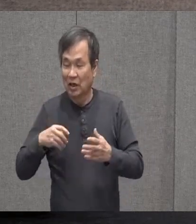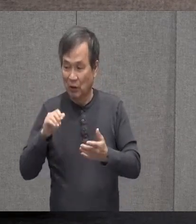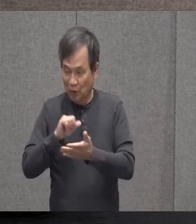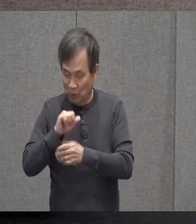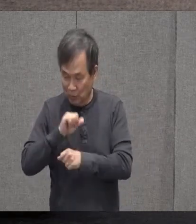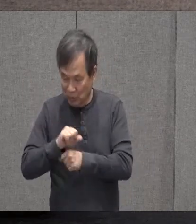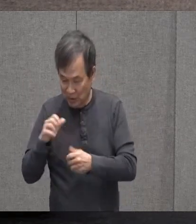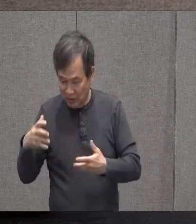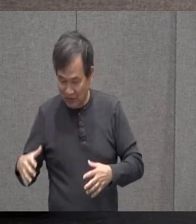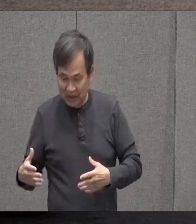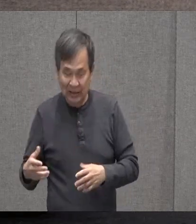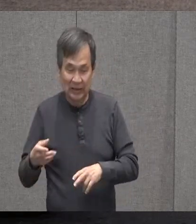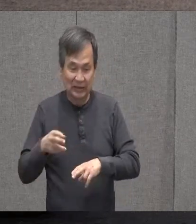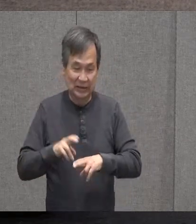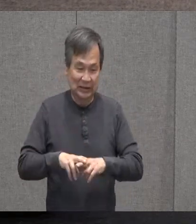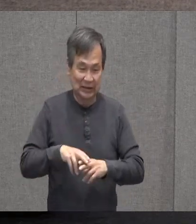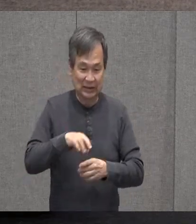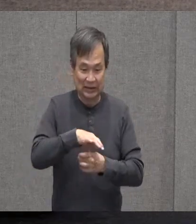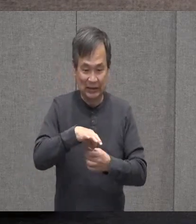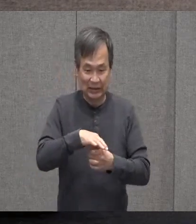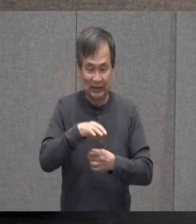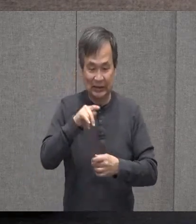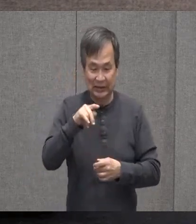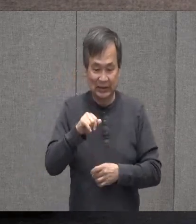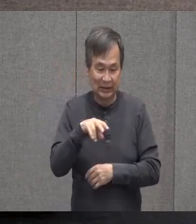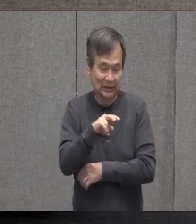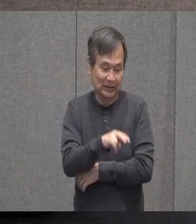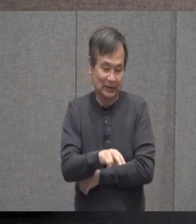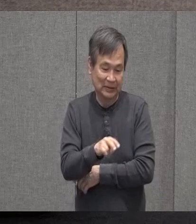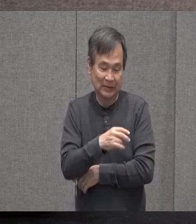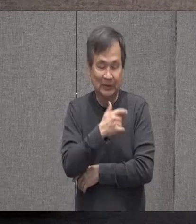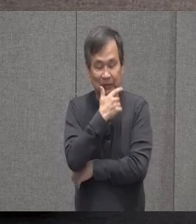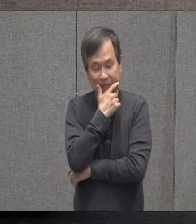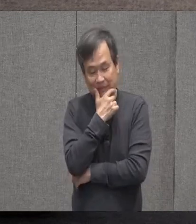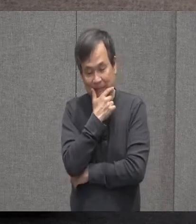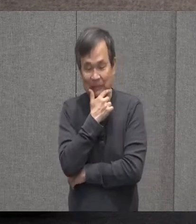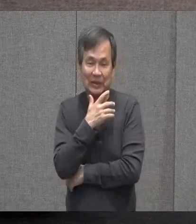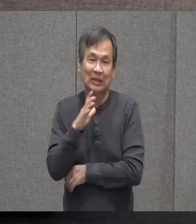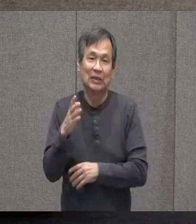She sipped her tea and admired the brass pot. Then, with a grateful heart,